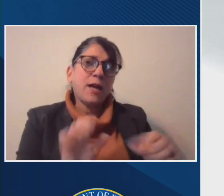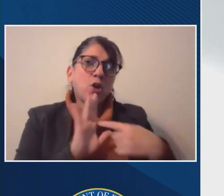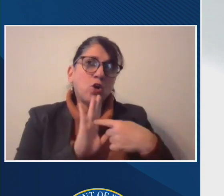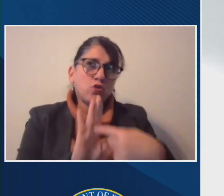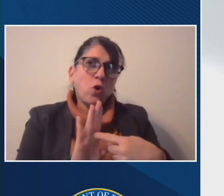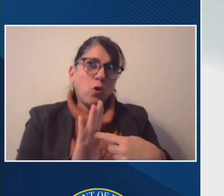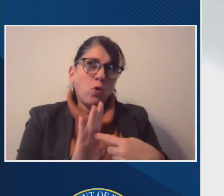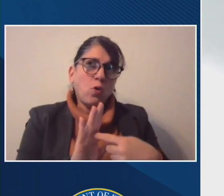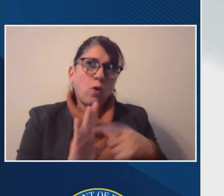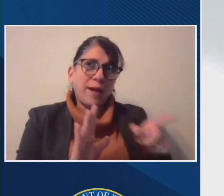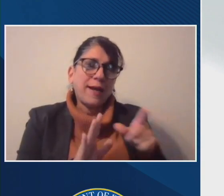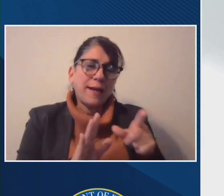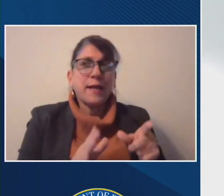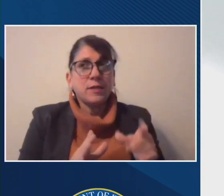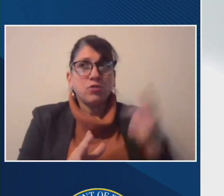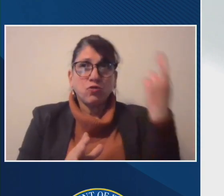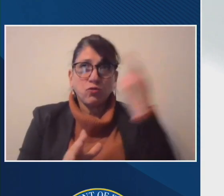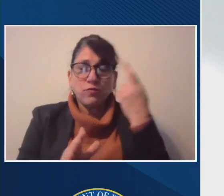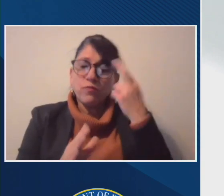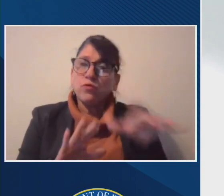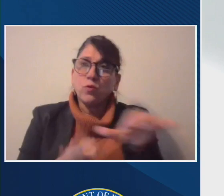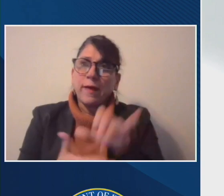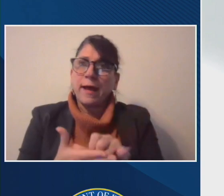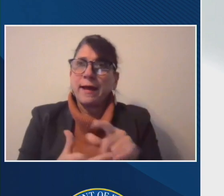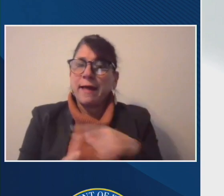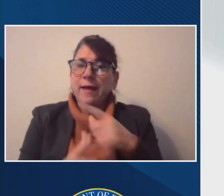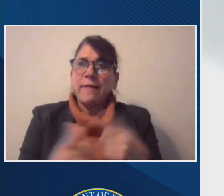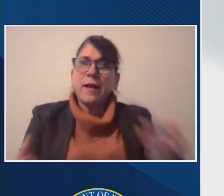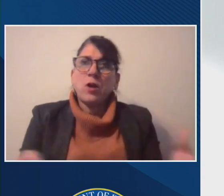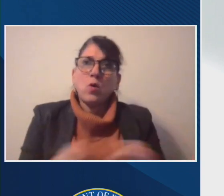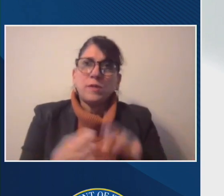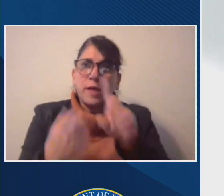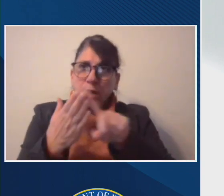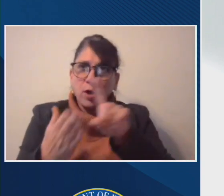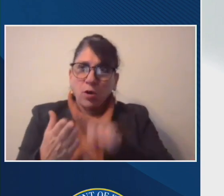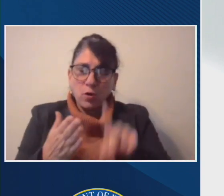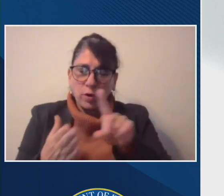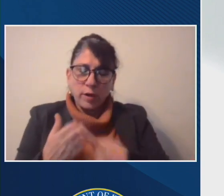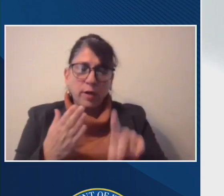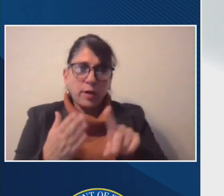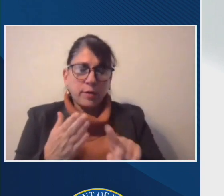do so. And then the close out audit evaluates the accuracy of all those final